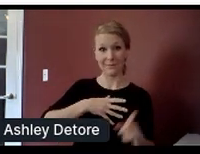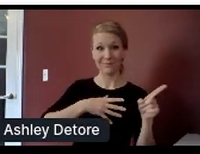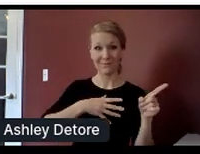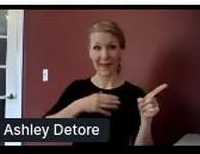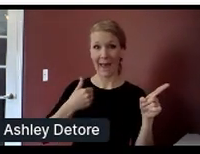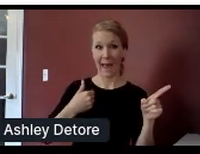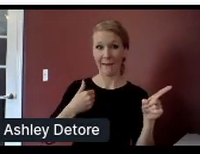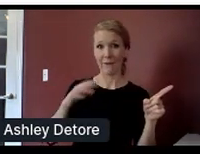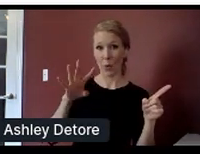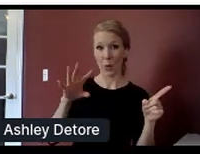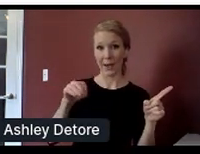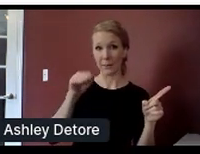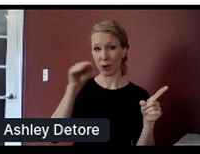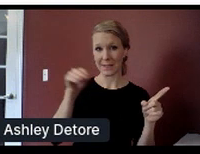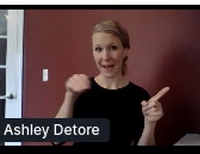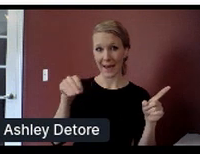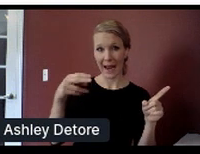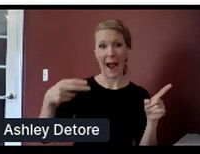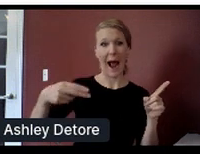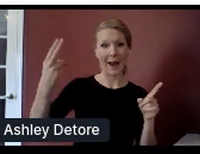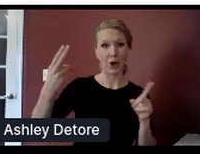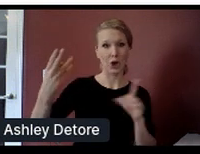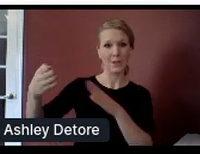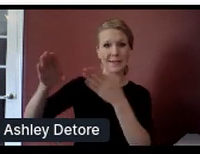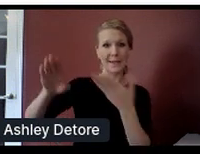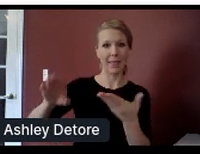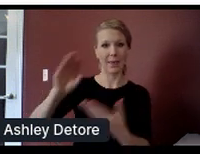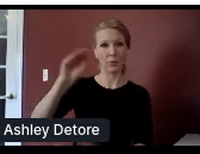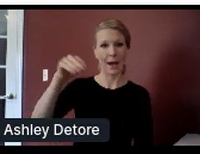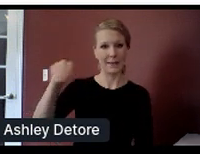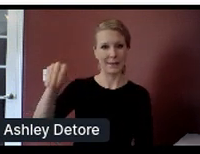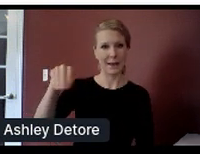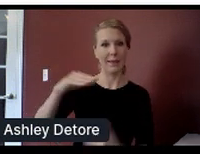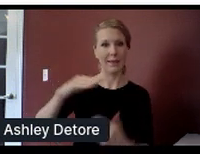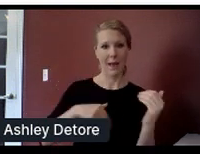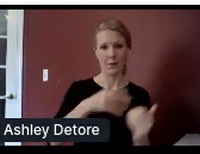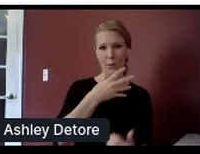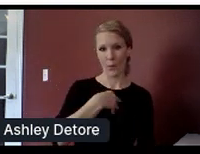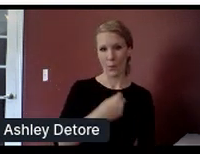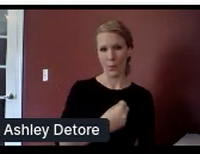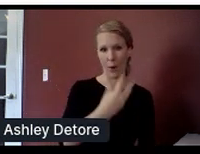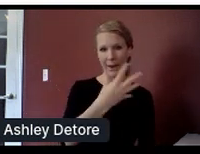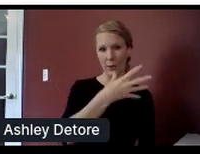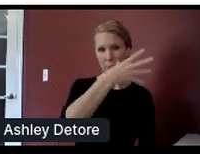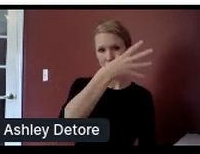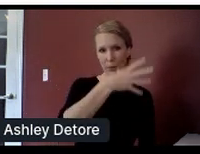I found that Black women are diagnosed at later stages. They receive a lack of timely follow-up.